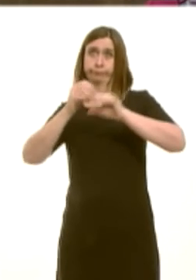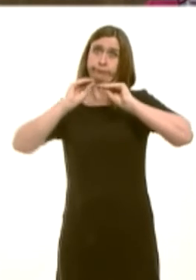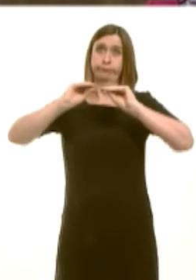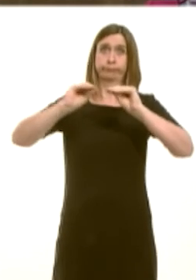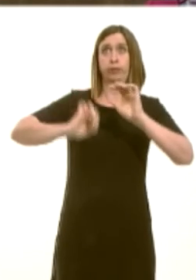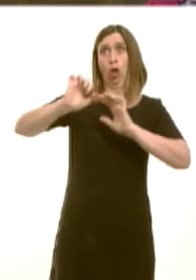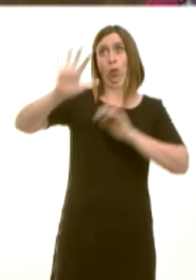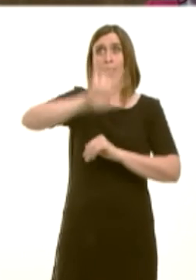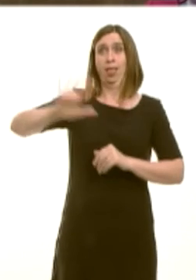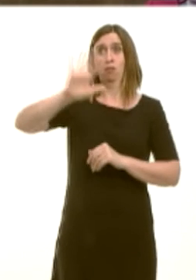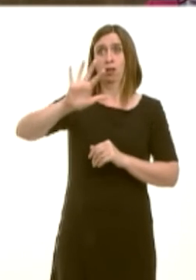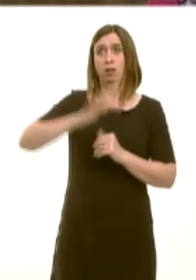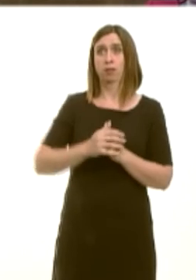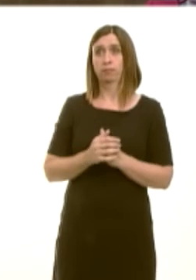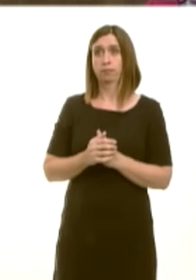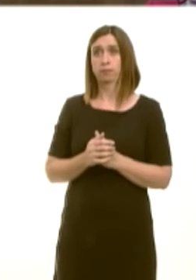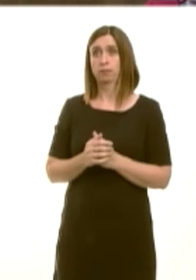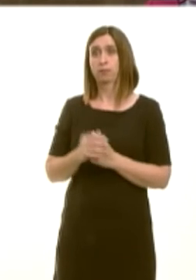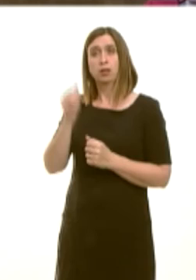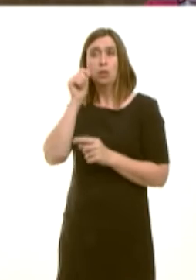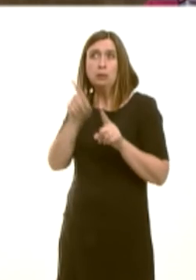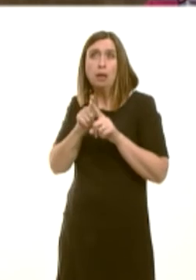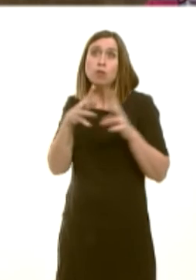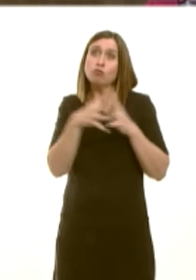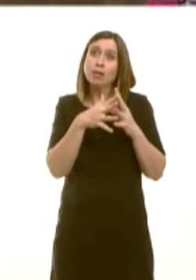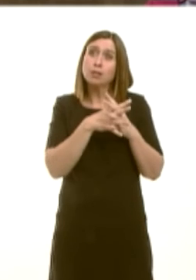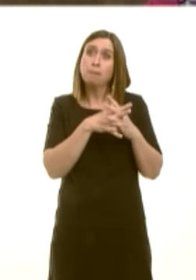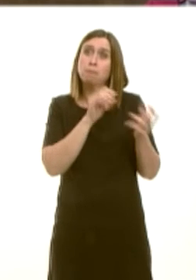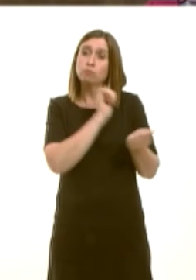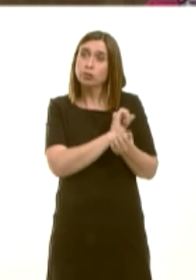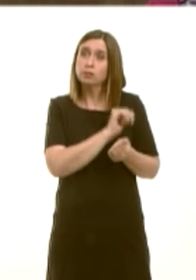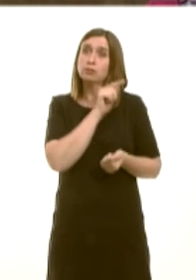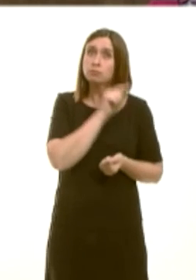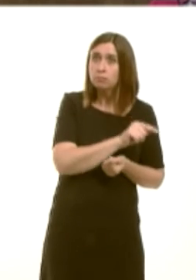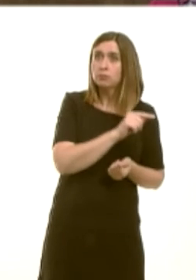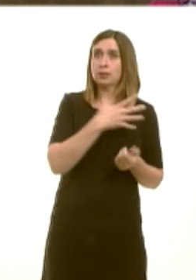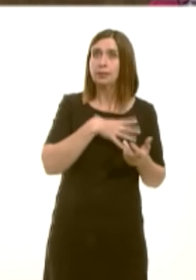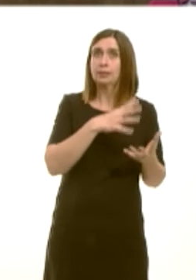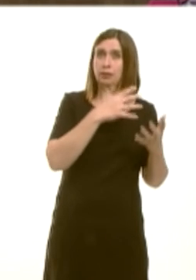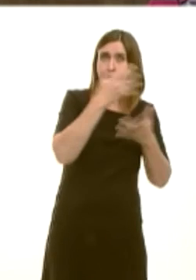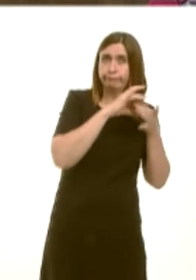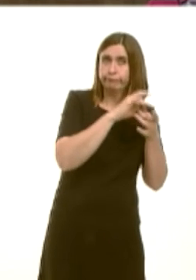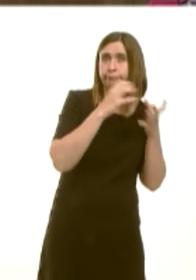prisonóin Wales. Itís an area, Iím sure, that they will wish to focus on.